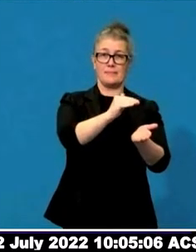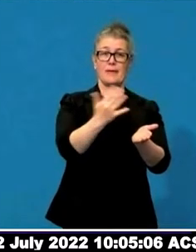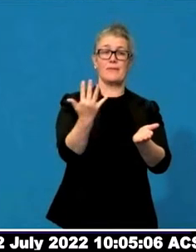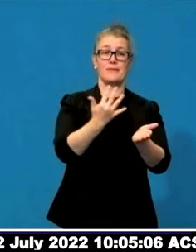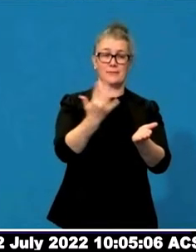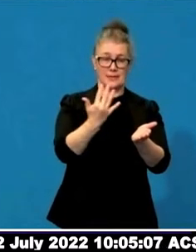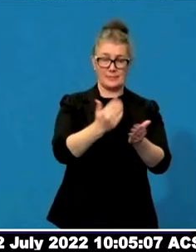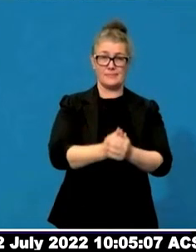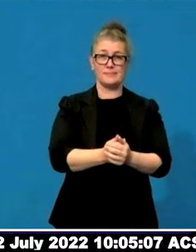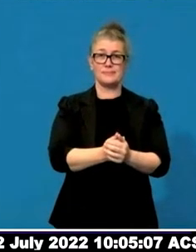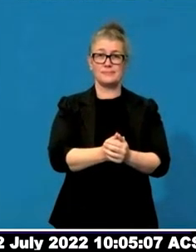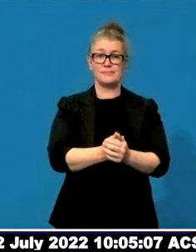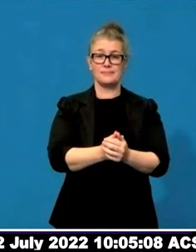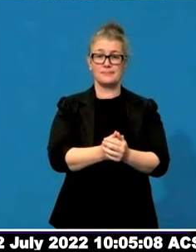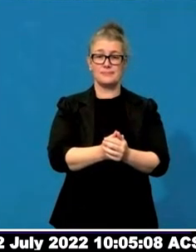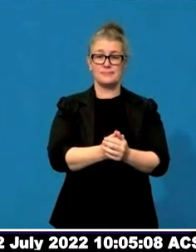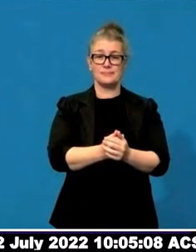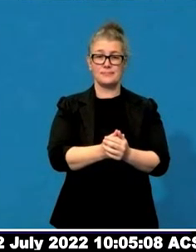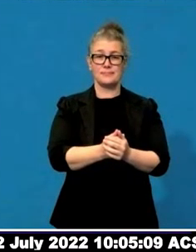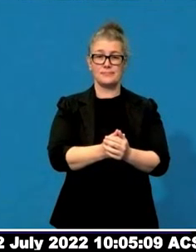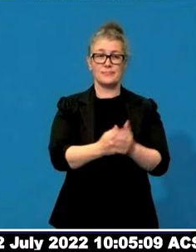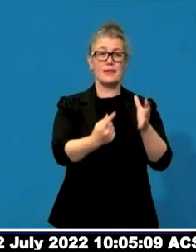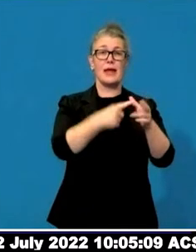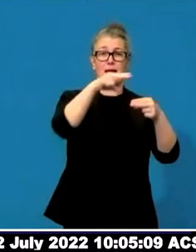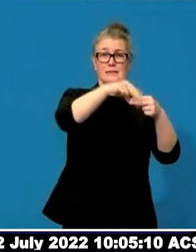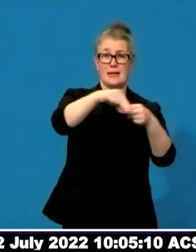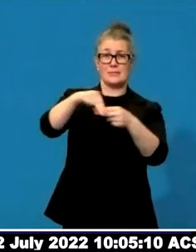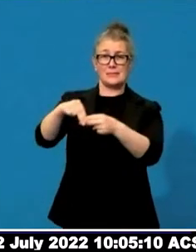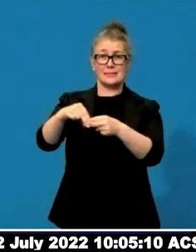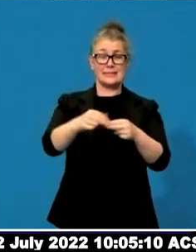are at Hearing Bundle A, tabs 16 to 18.